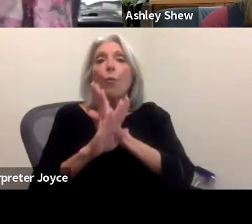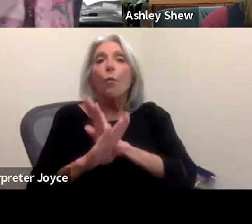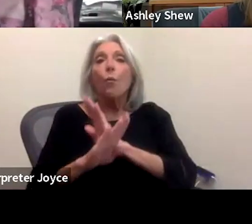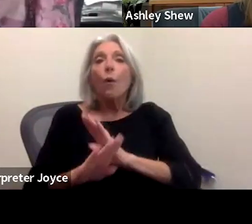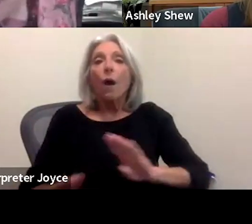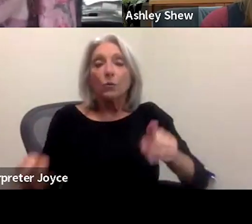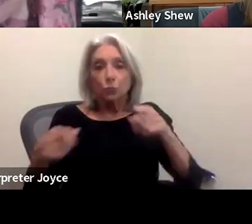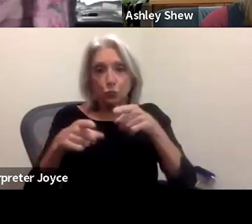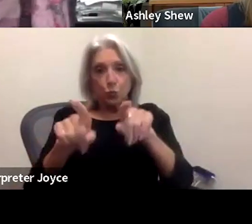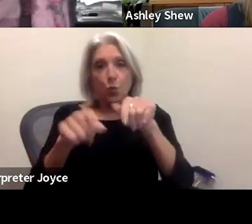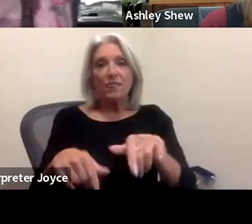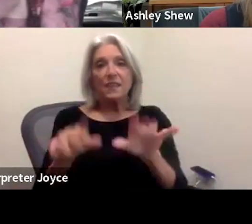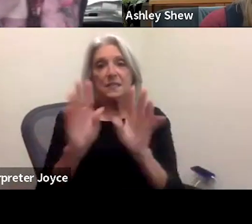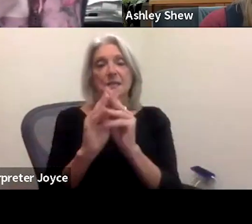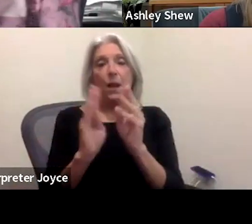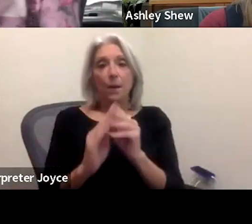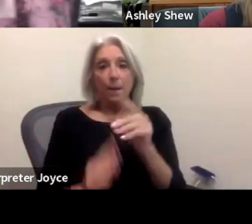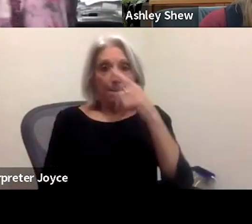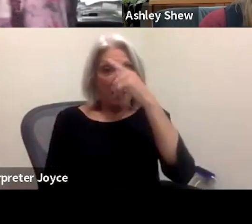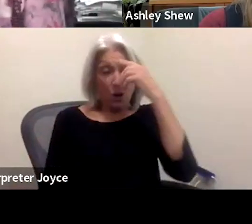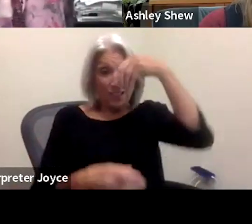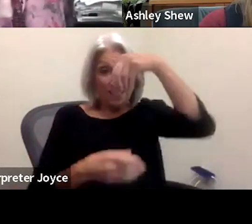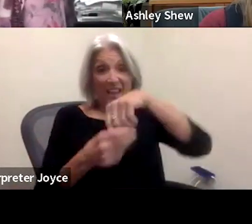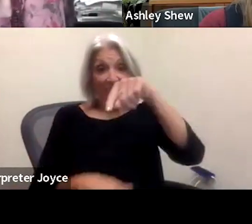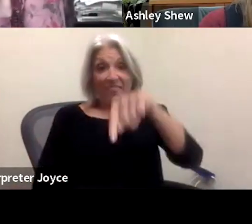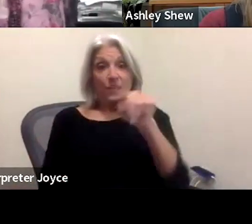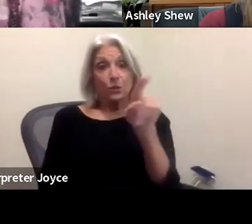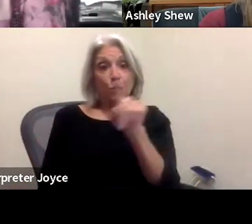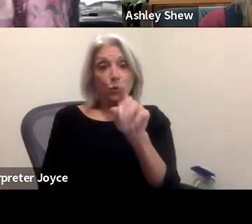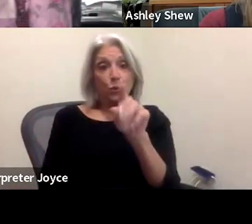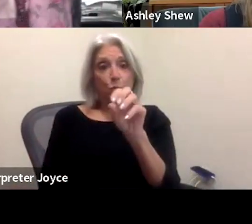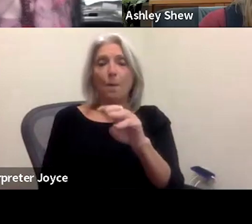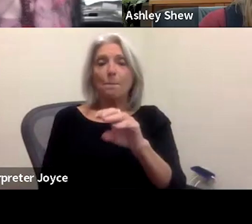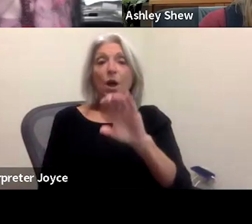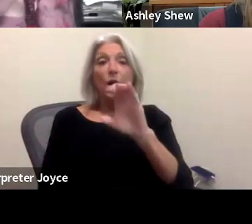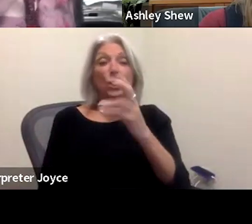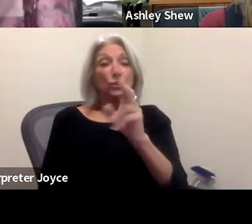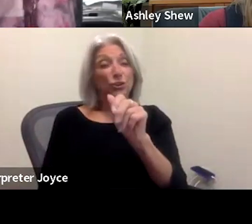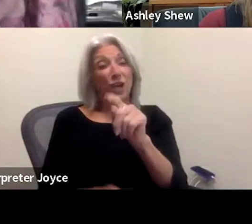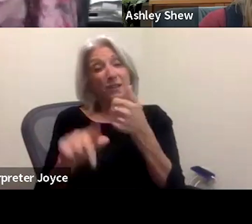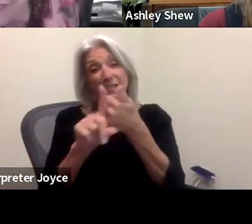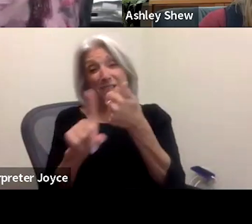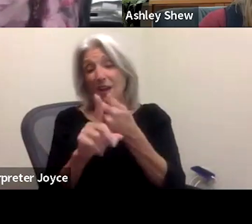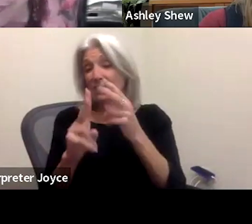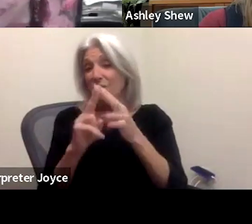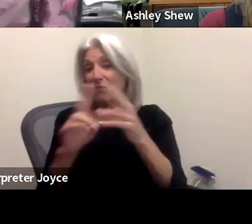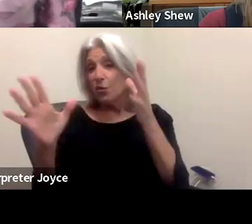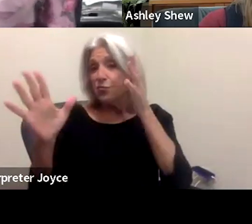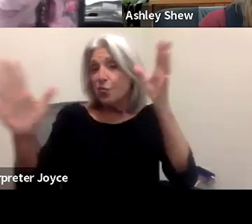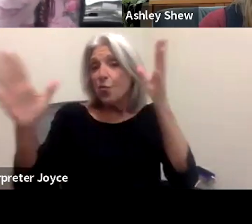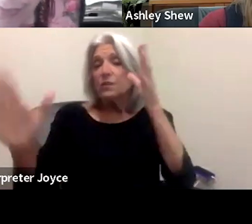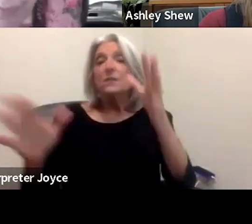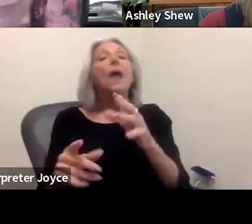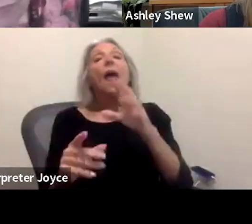because in Zoom, the chat is very noisy and disruptive for screen readers.